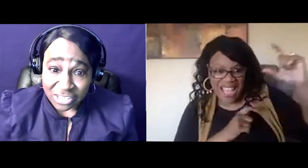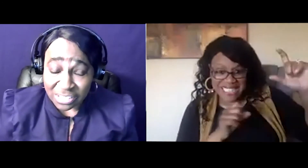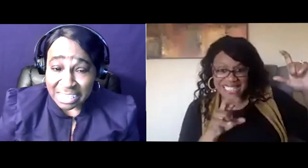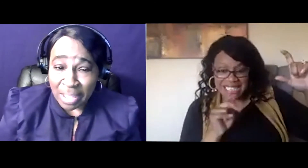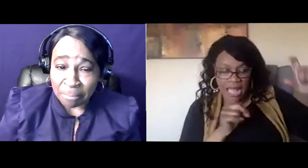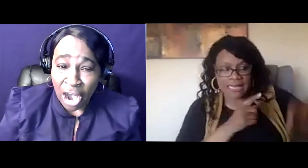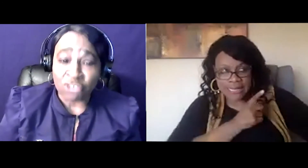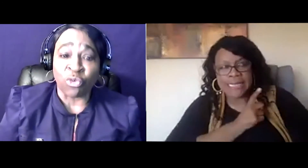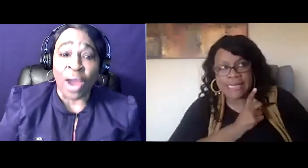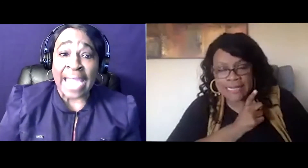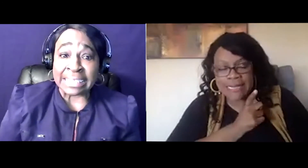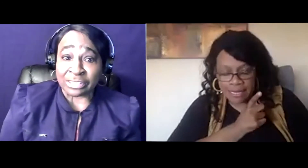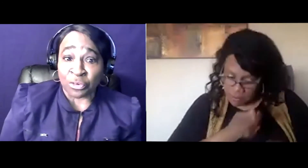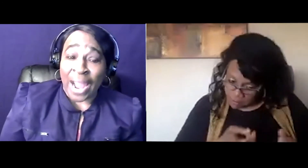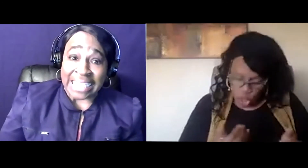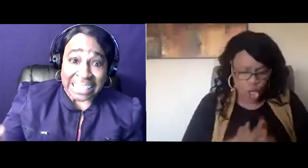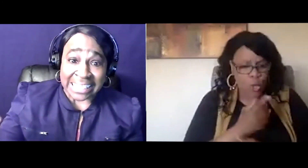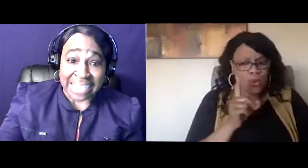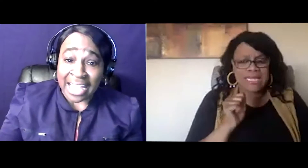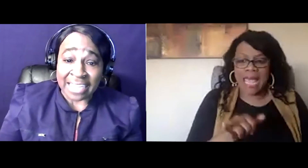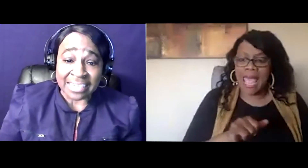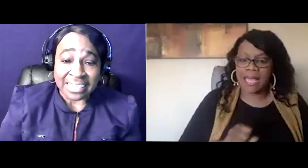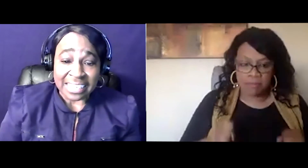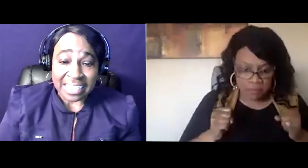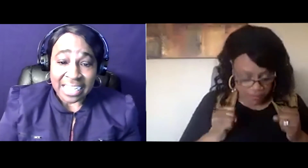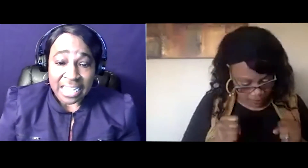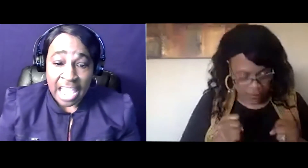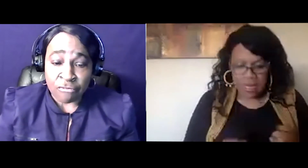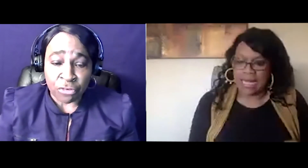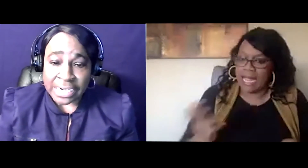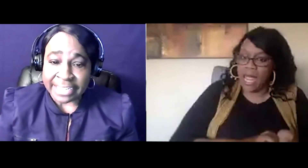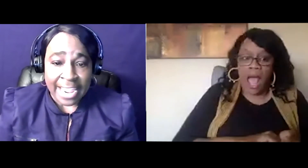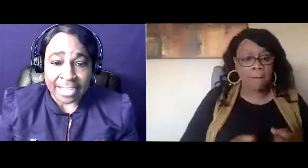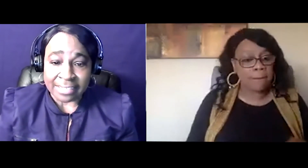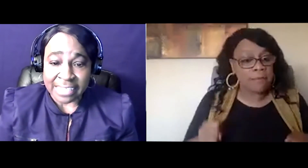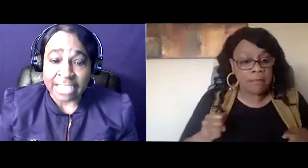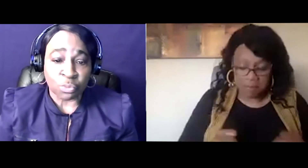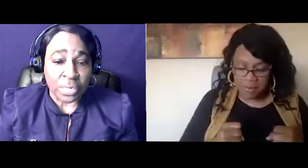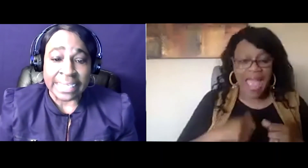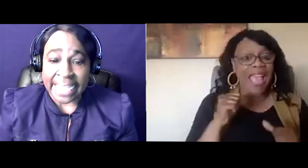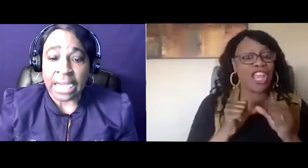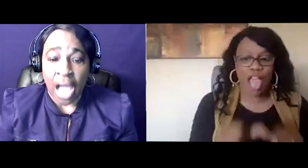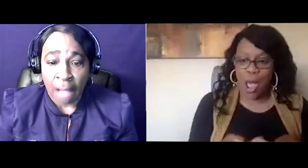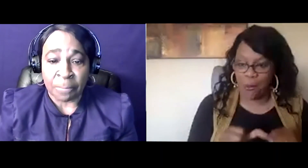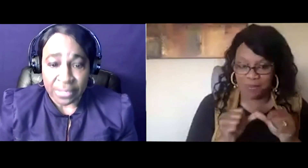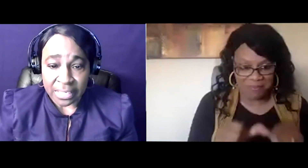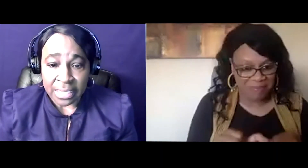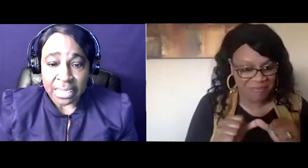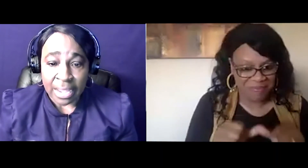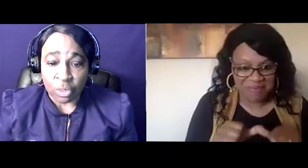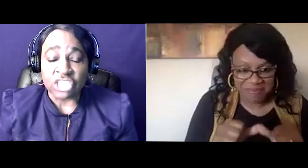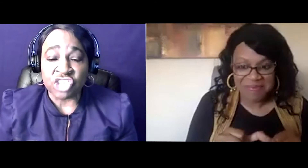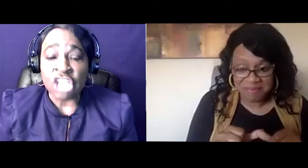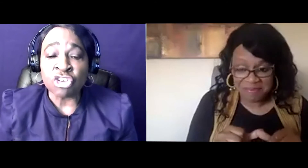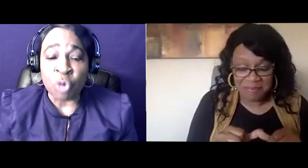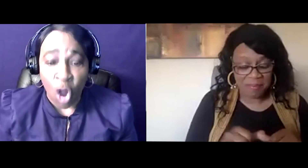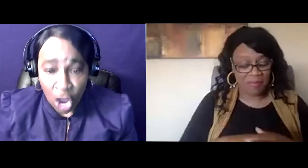You see that part? The rising sun. Every day, yes, we get up and continue on.